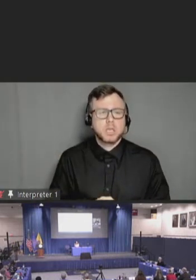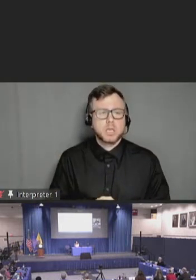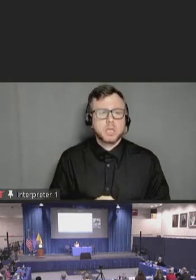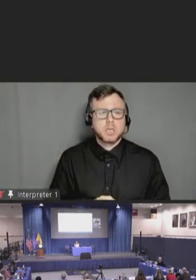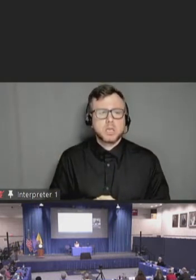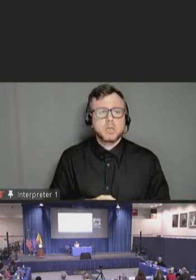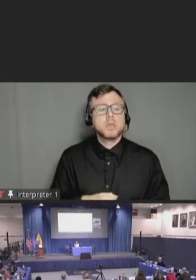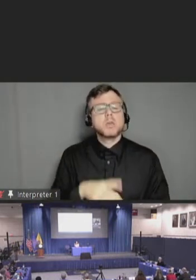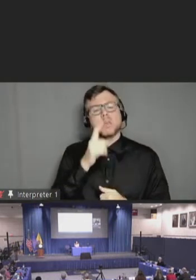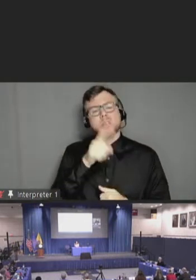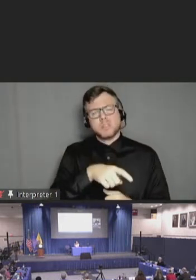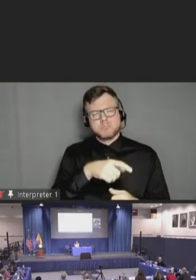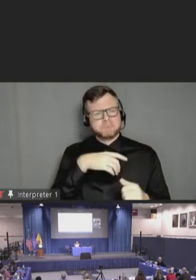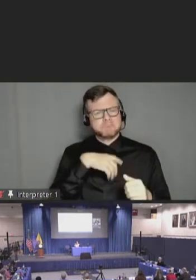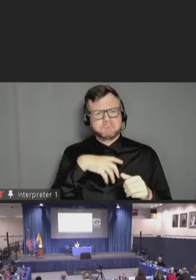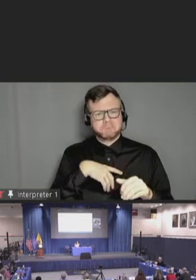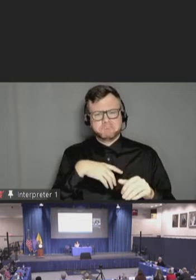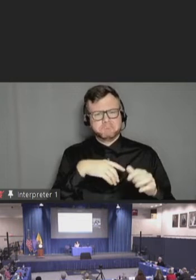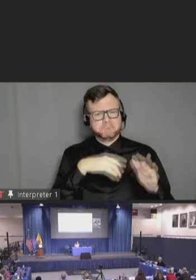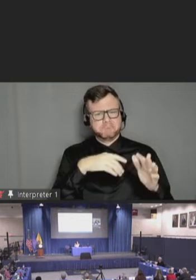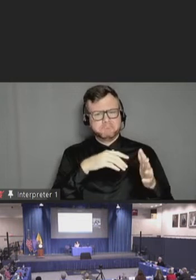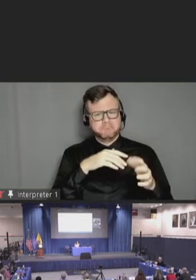This is an outline of what I'm going to present today.